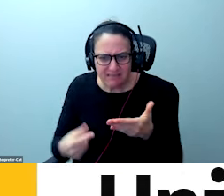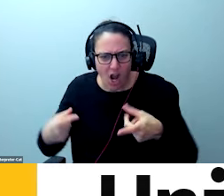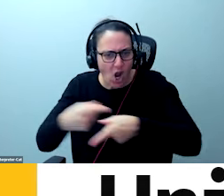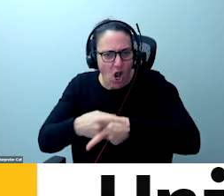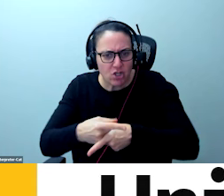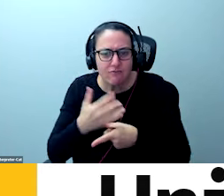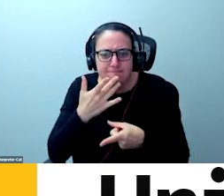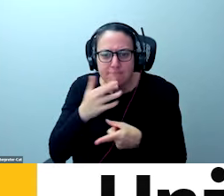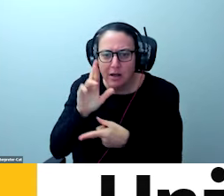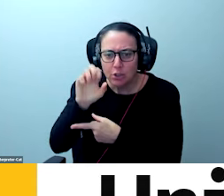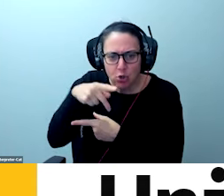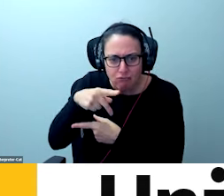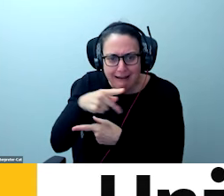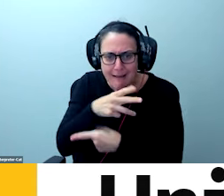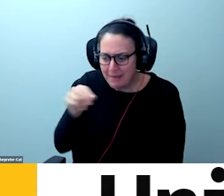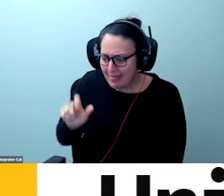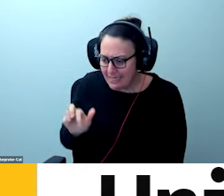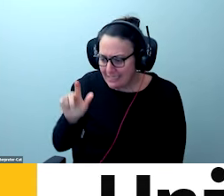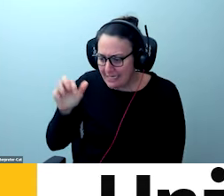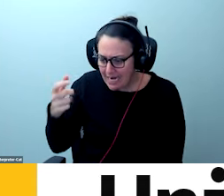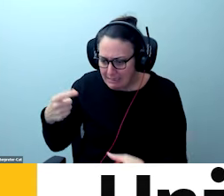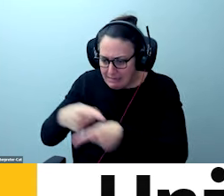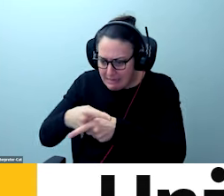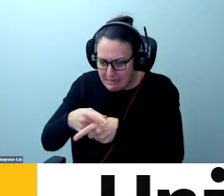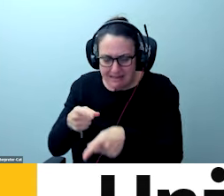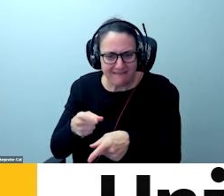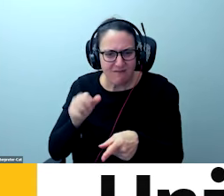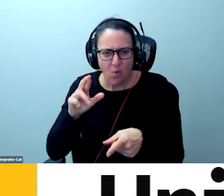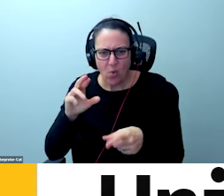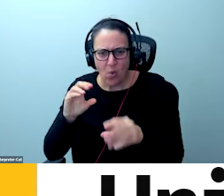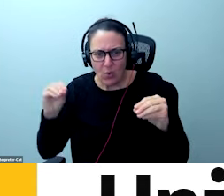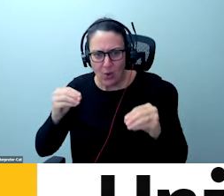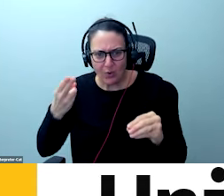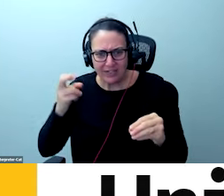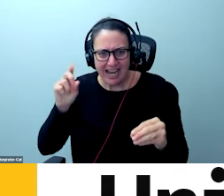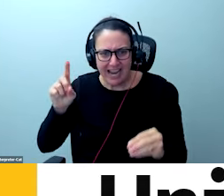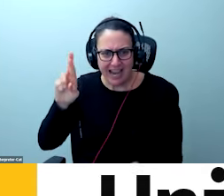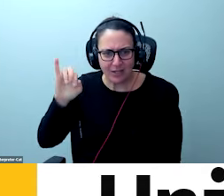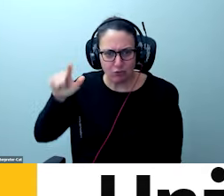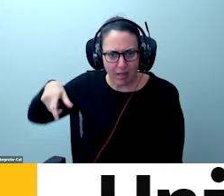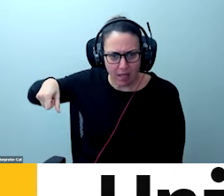where the ramp meets the stairs or due to a lack of handrails where the stairs are.